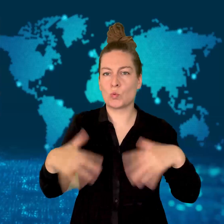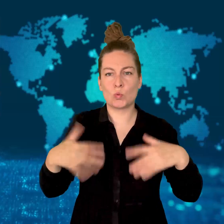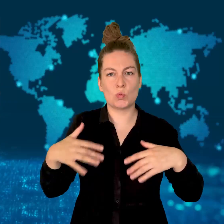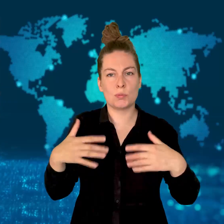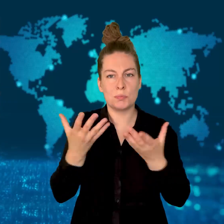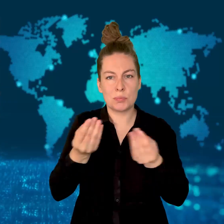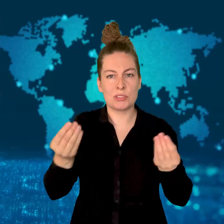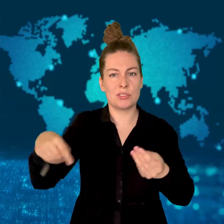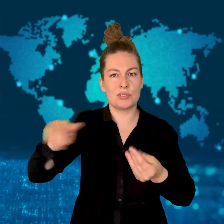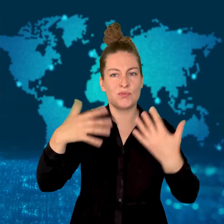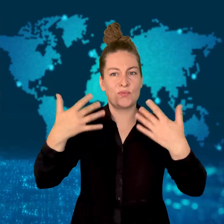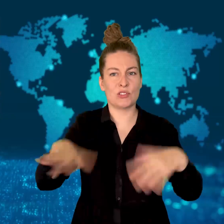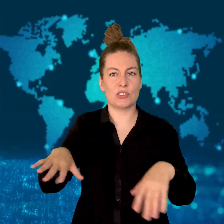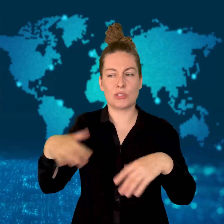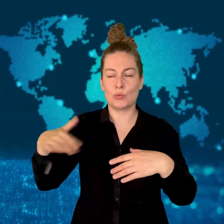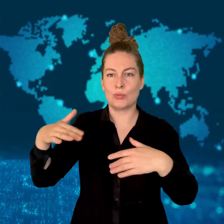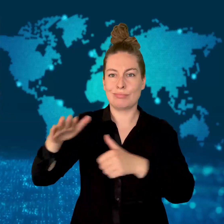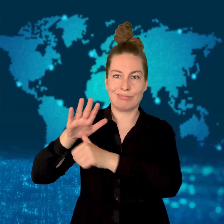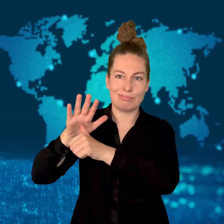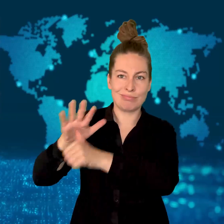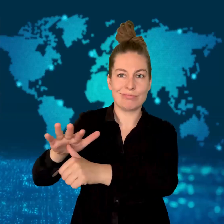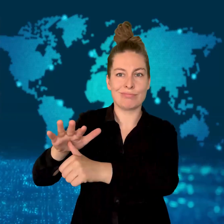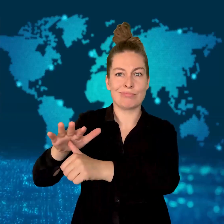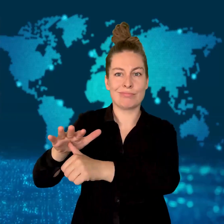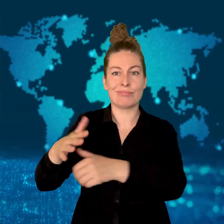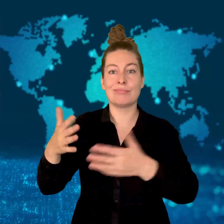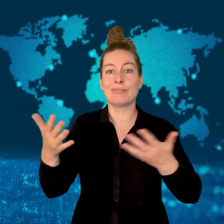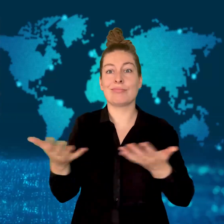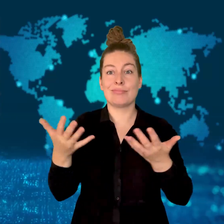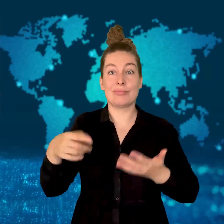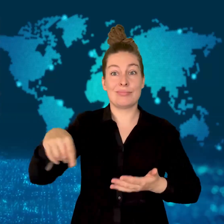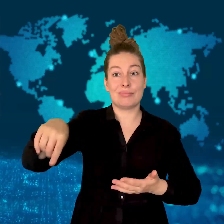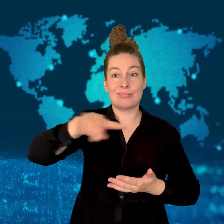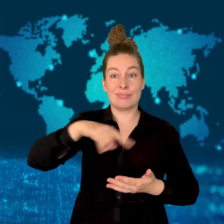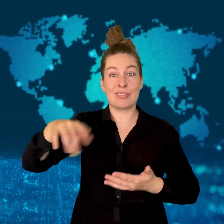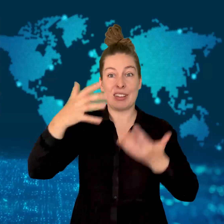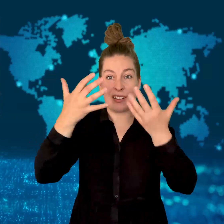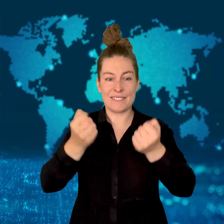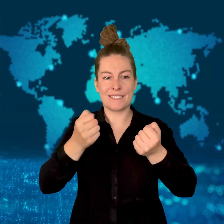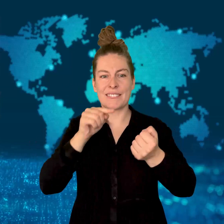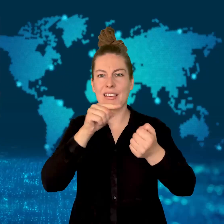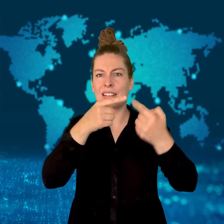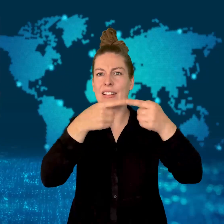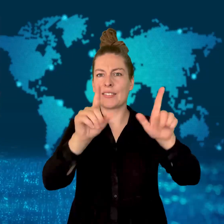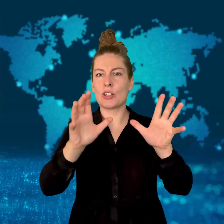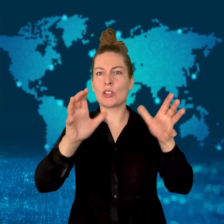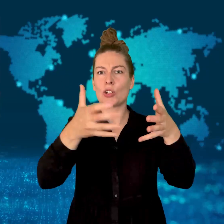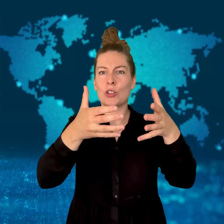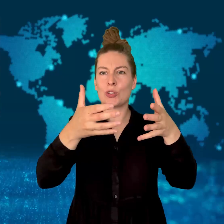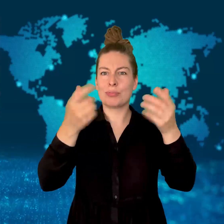The organizers reported they had been discriminated against